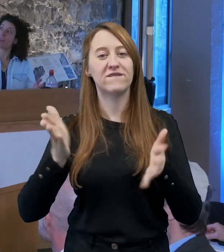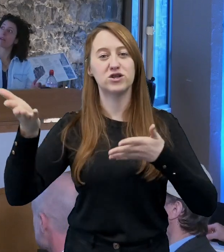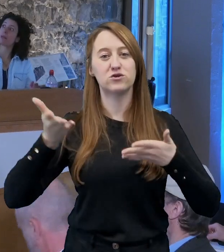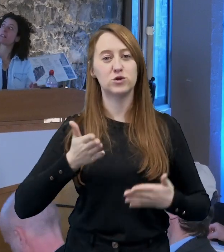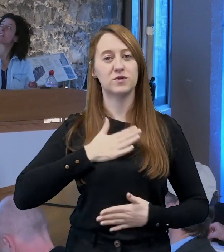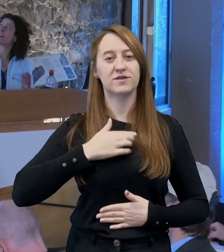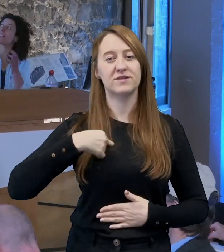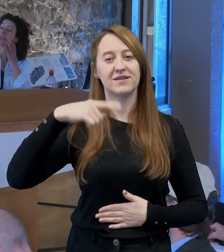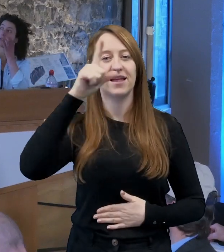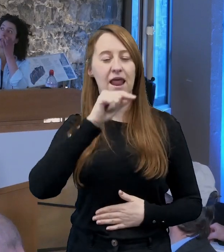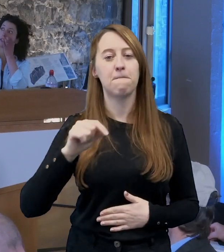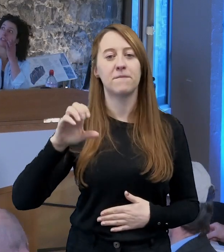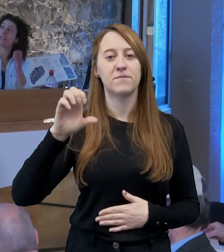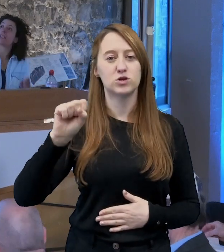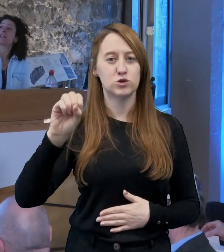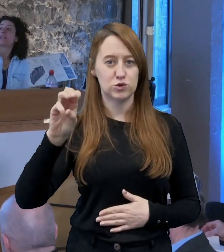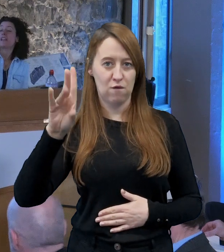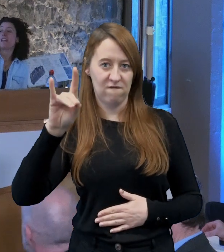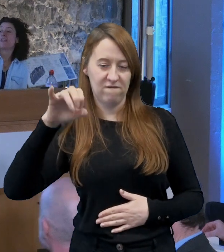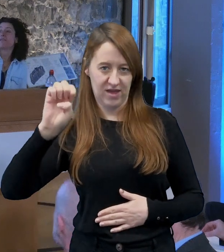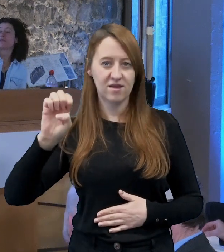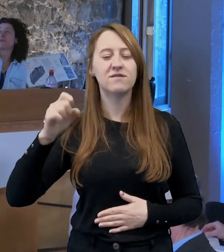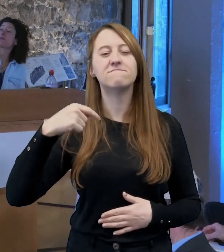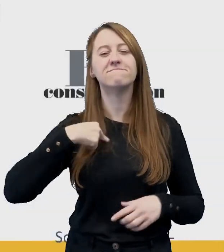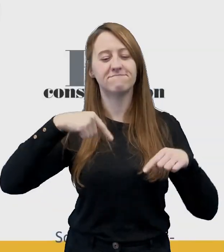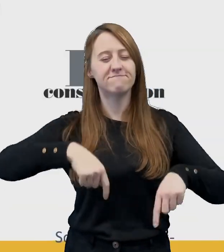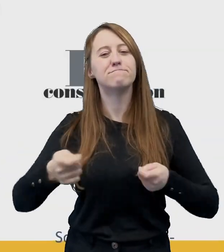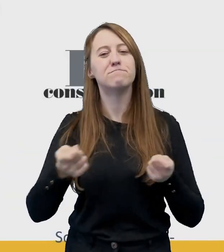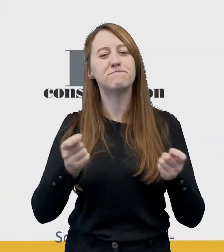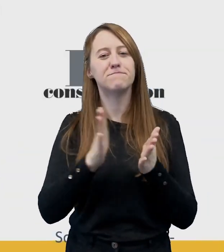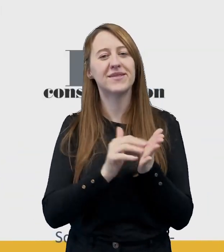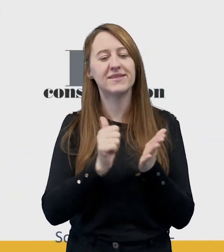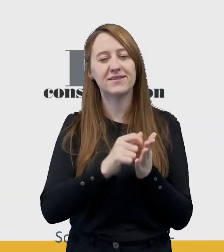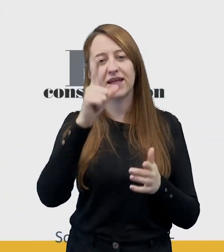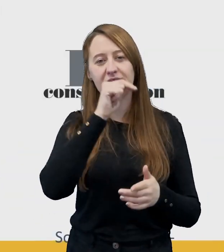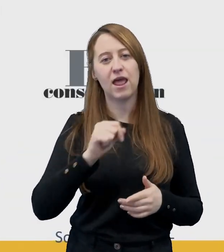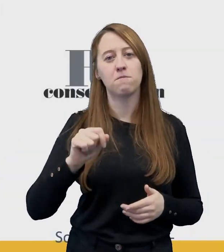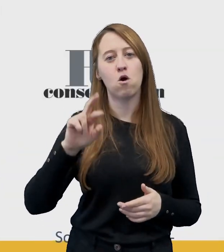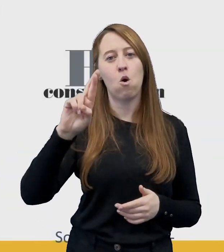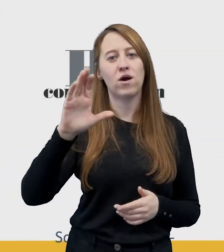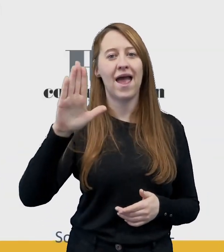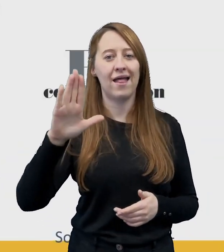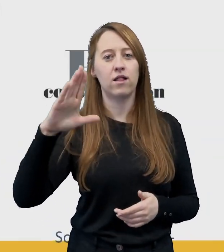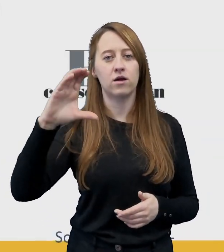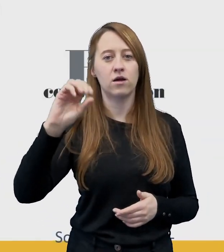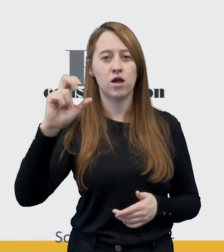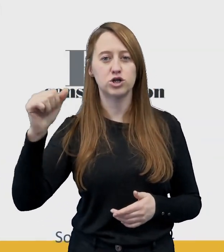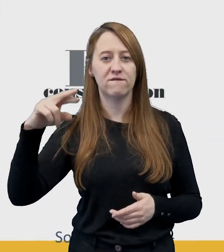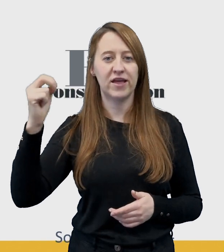I ran my business, RL Conservation here for 9 years and I just finished up earlier on this year.